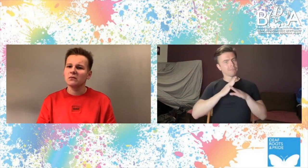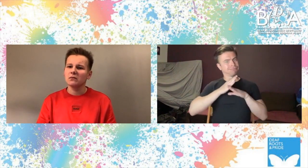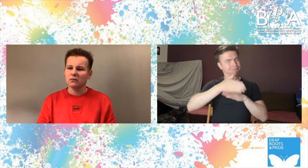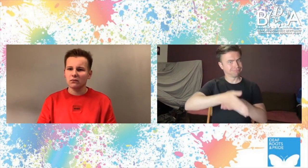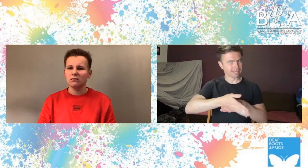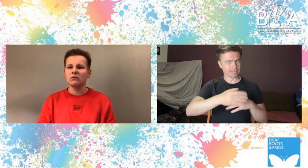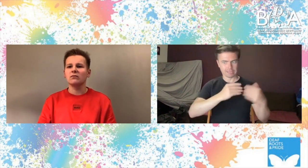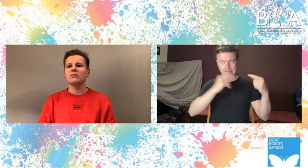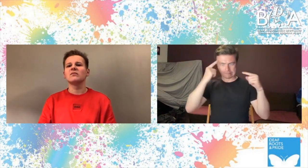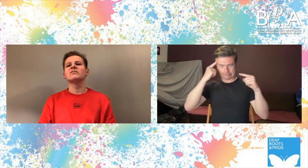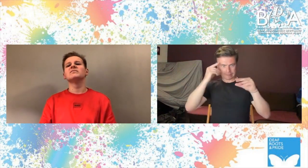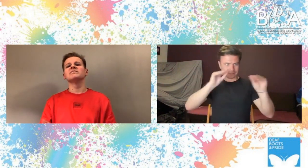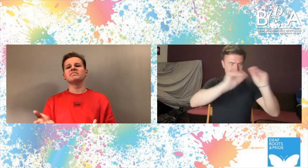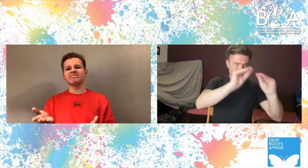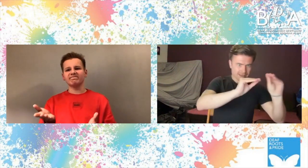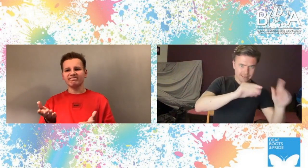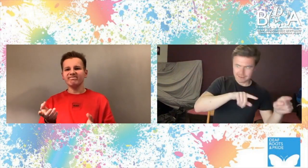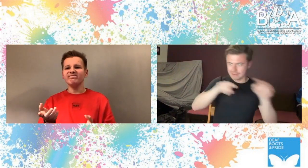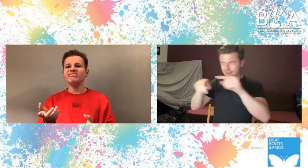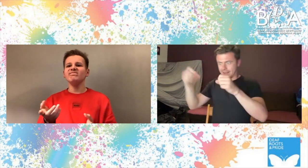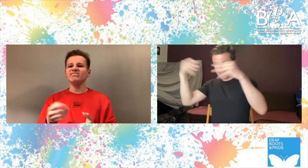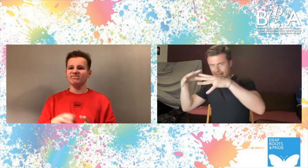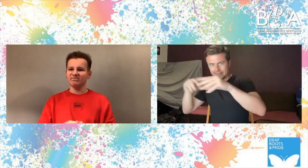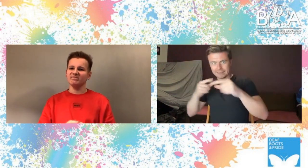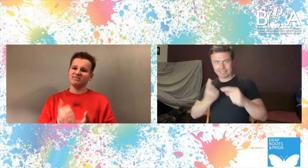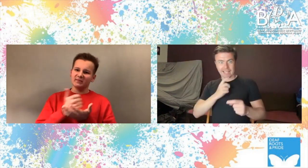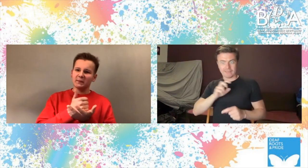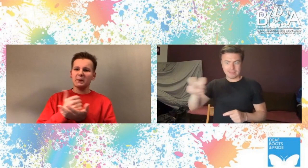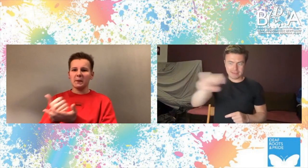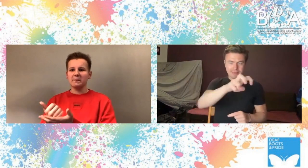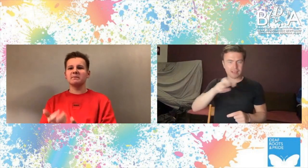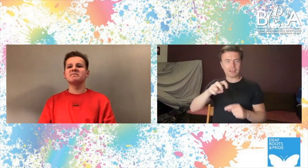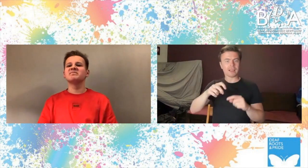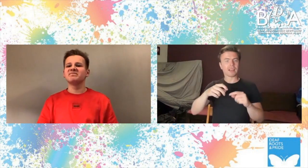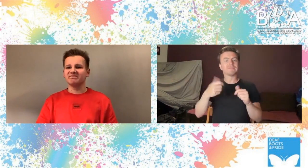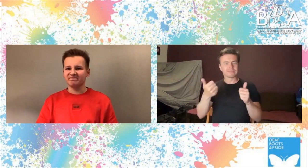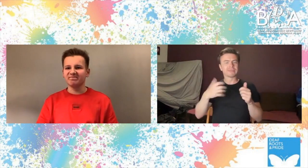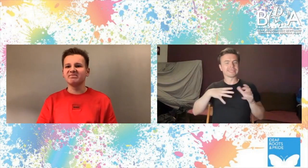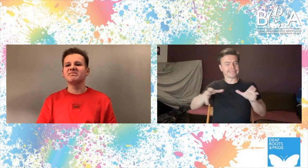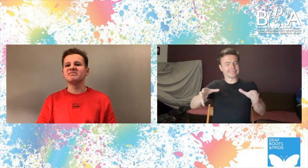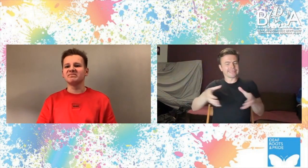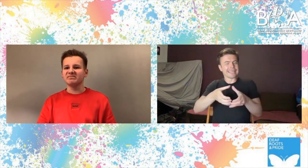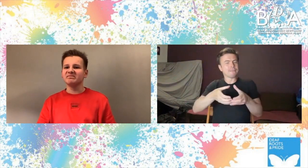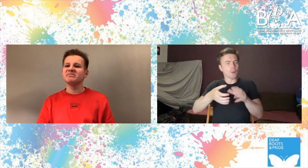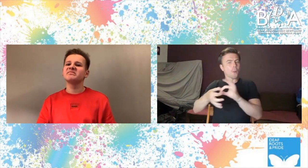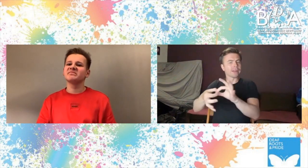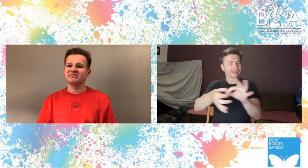you would be so busy, you would be run off your feet, so it is better to bring